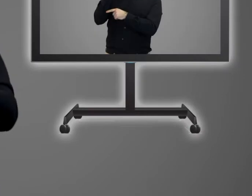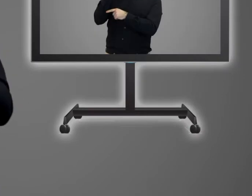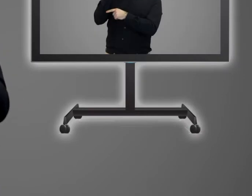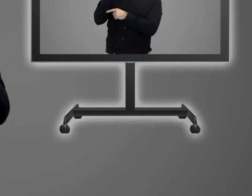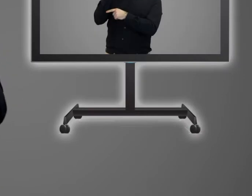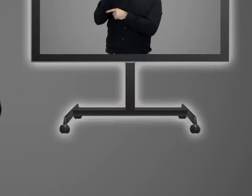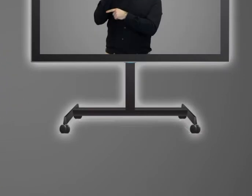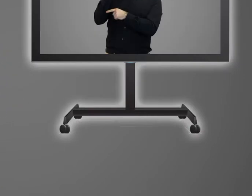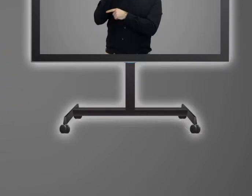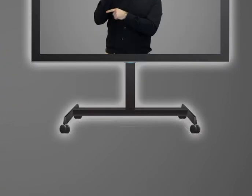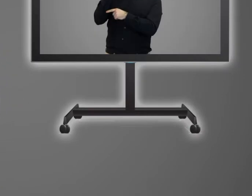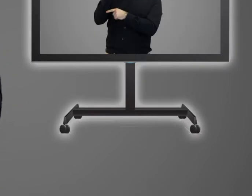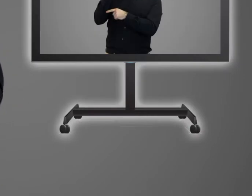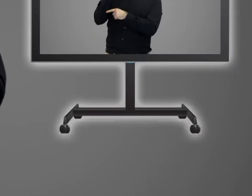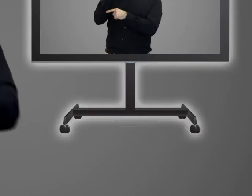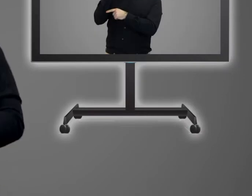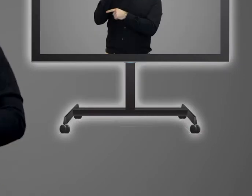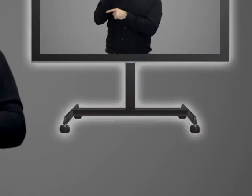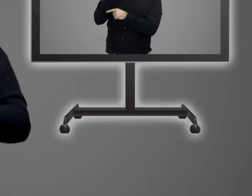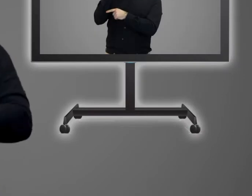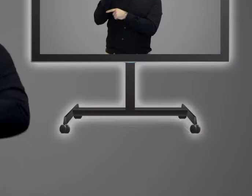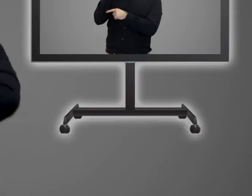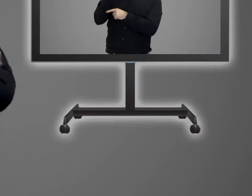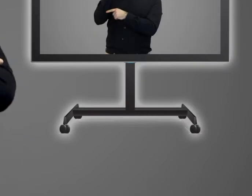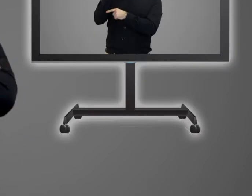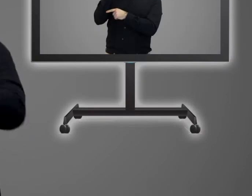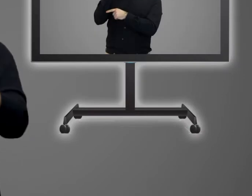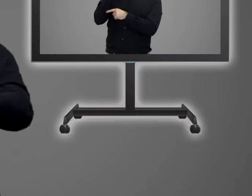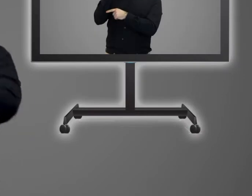The coordinator agreed to look into it and notified me the next day